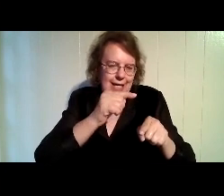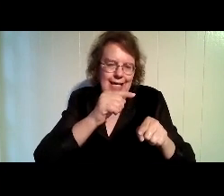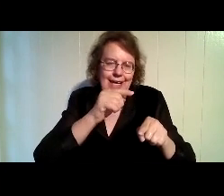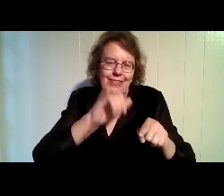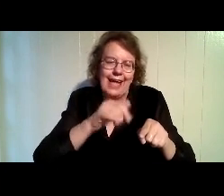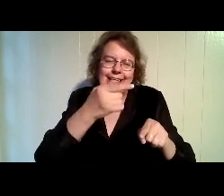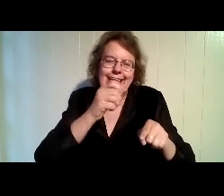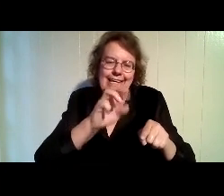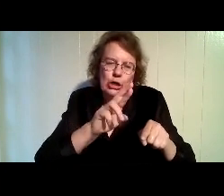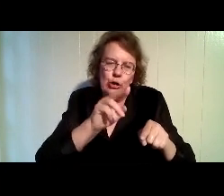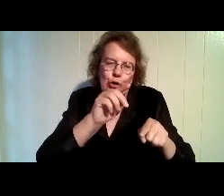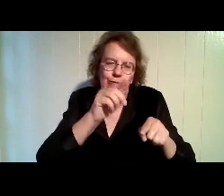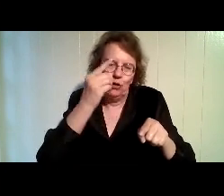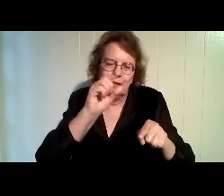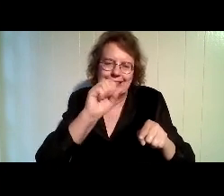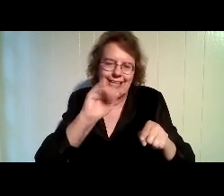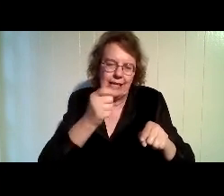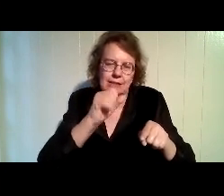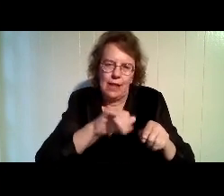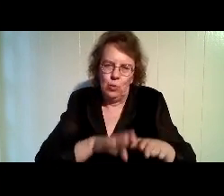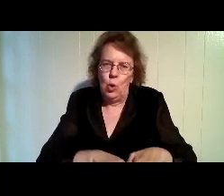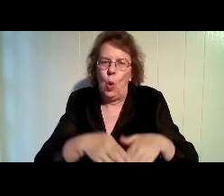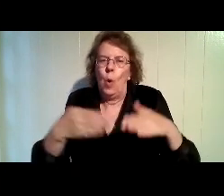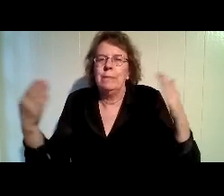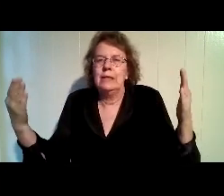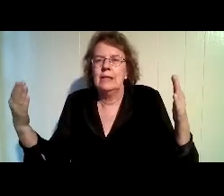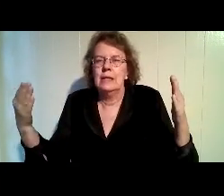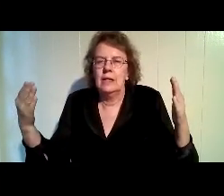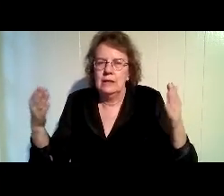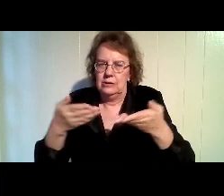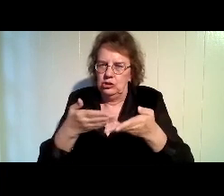is settings. That will open up the general settings window.